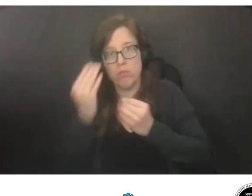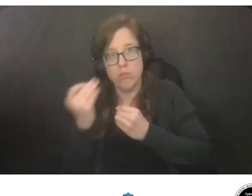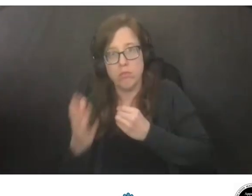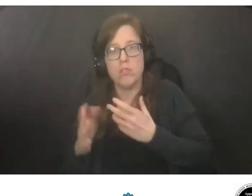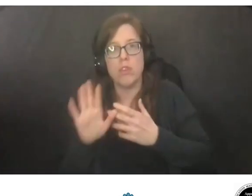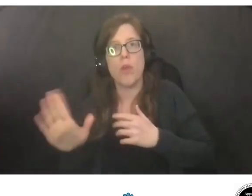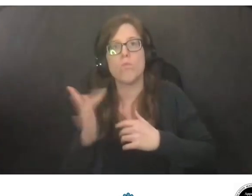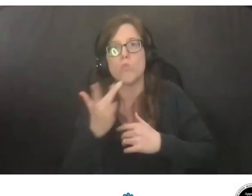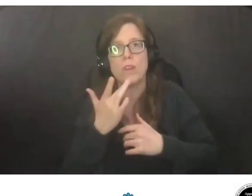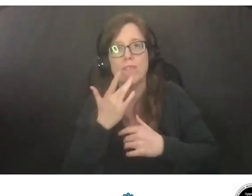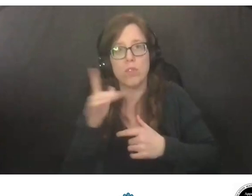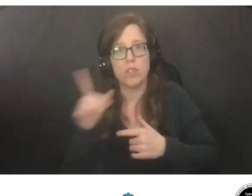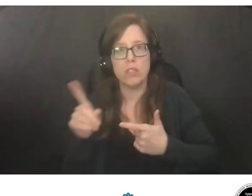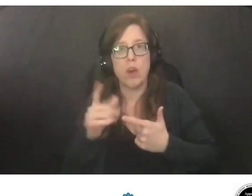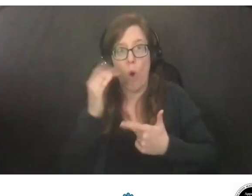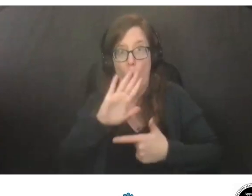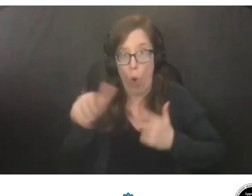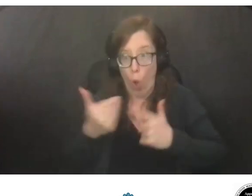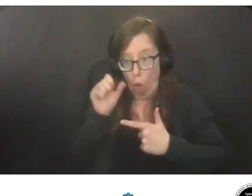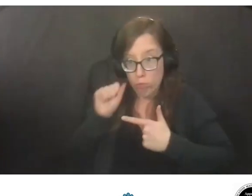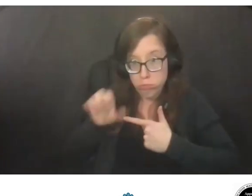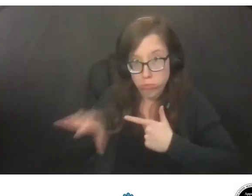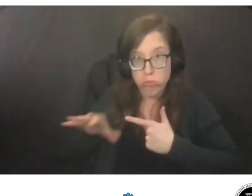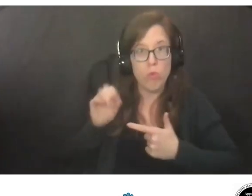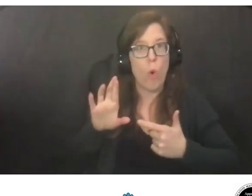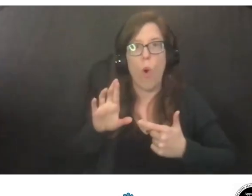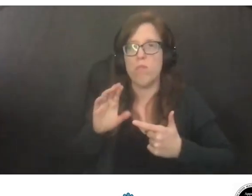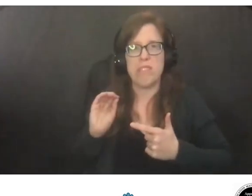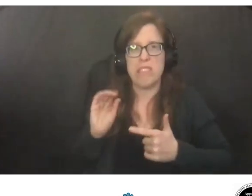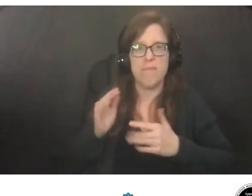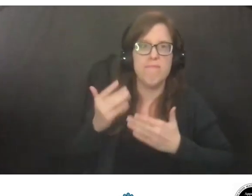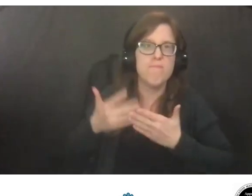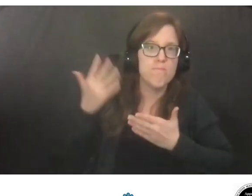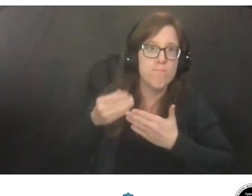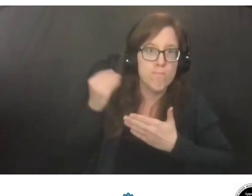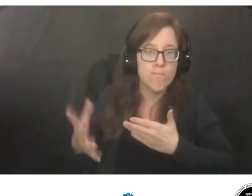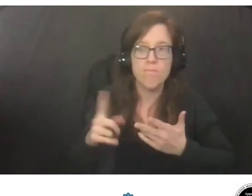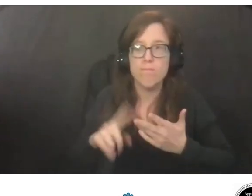knowing your student's preferences and making sure that they can explain